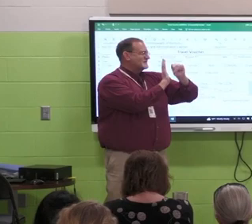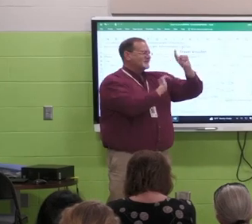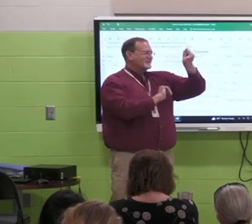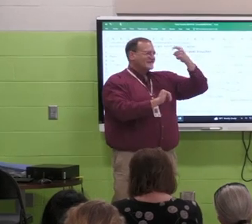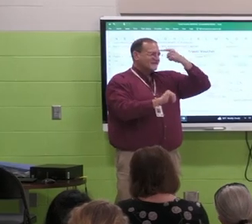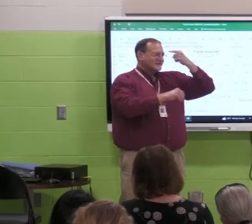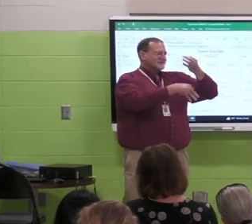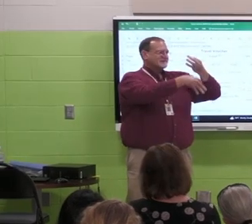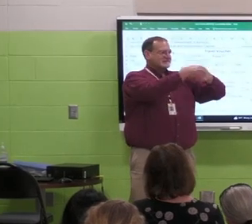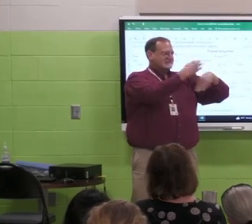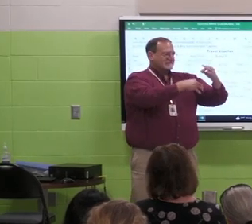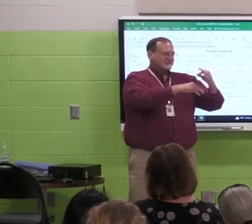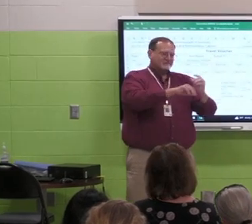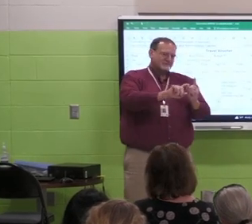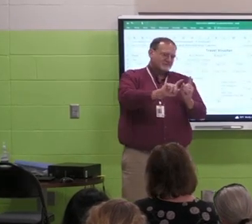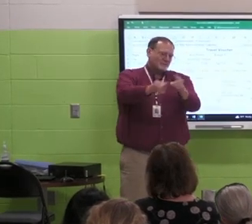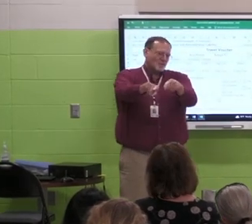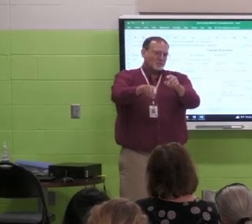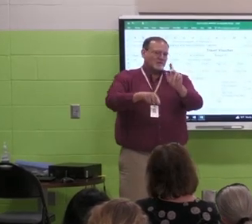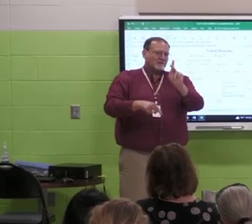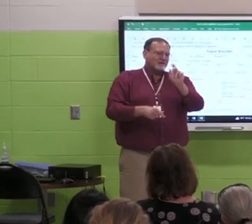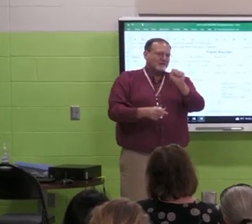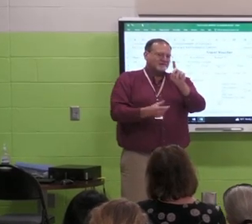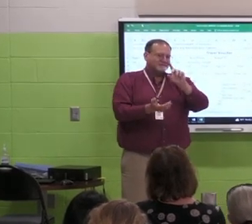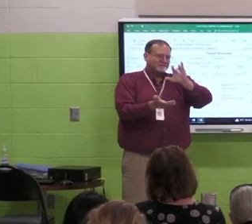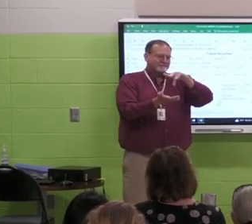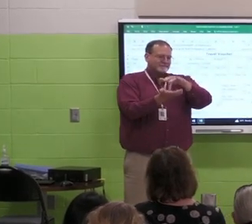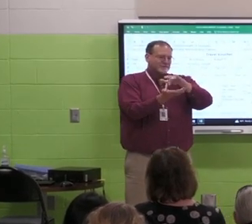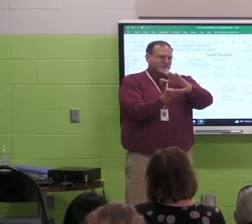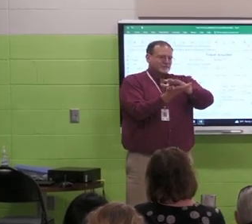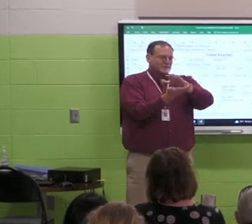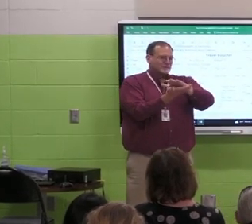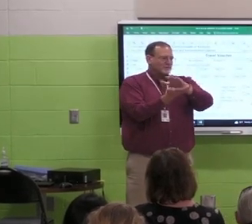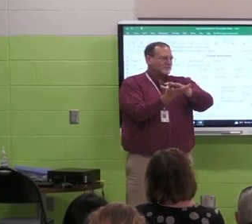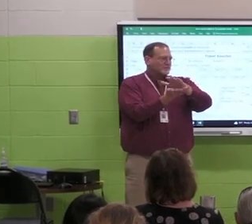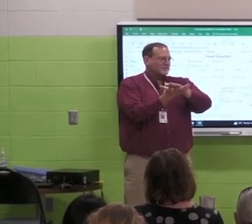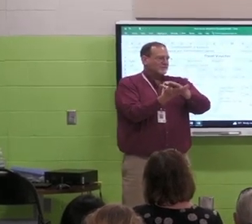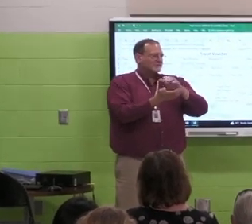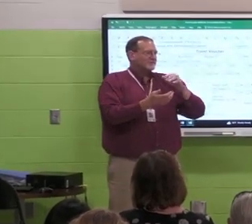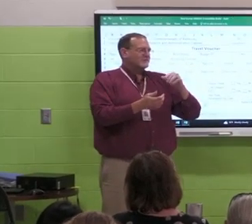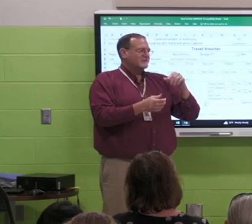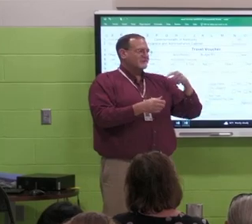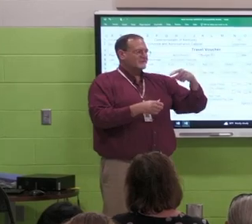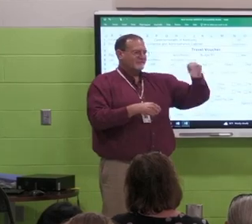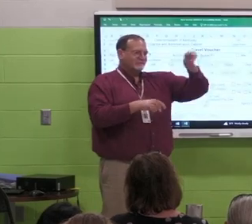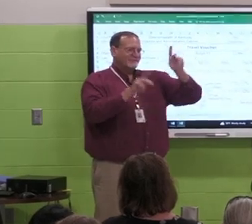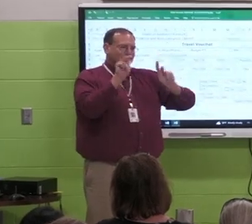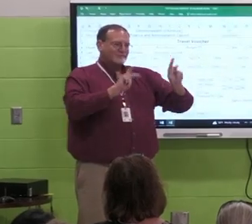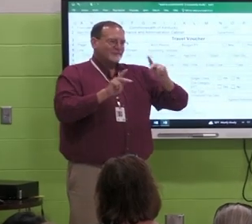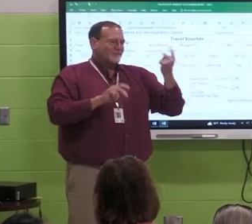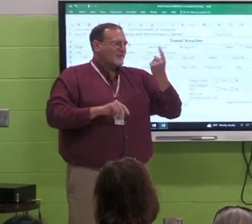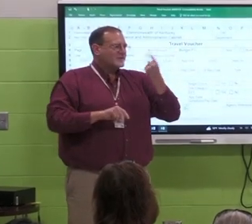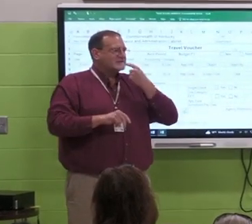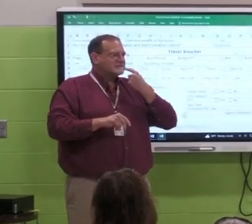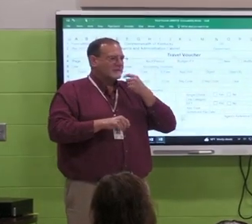would be sent to Frankfort and state government instead of given to KSD school for our students